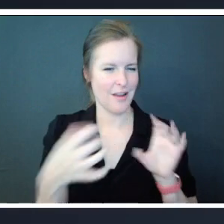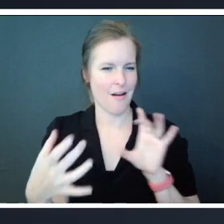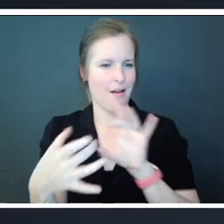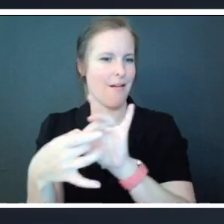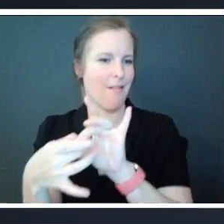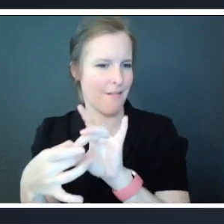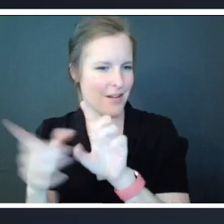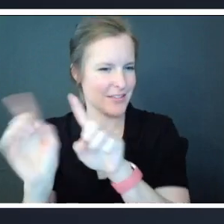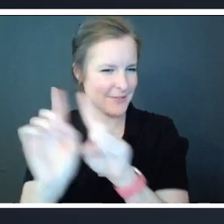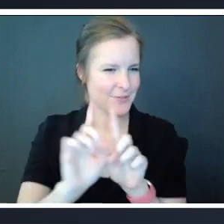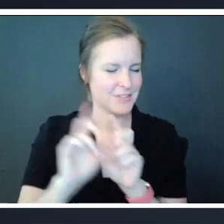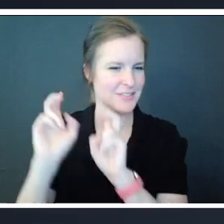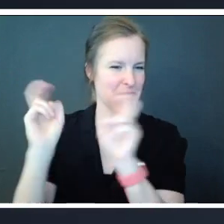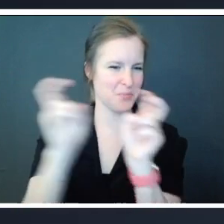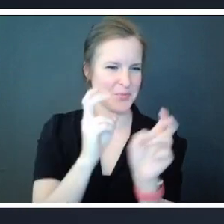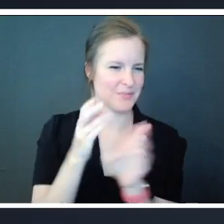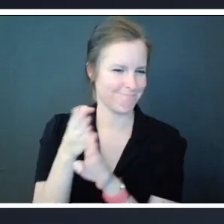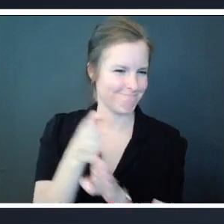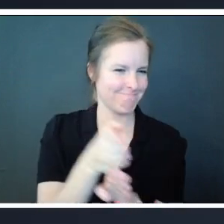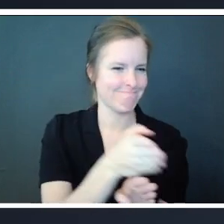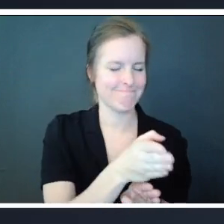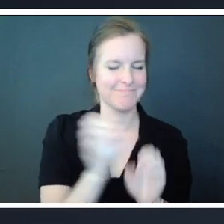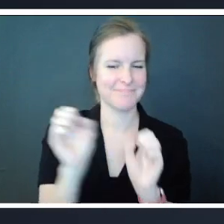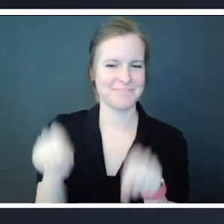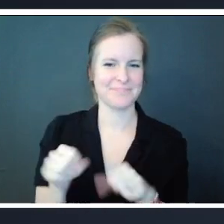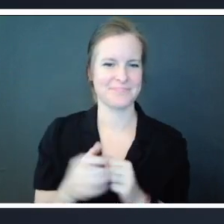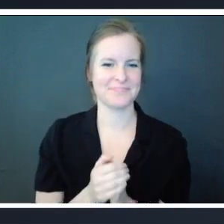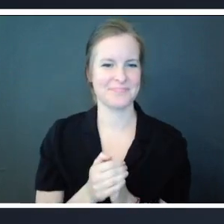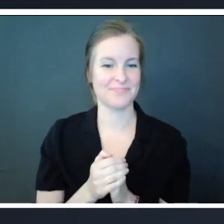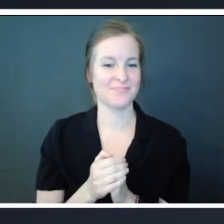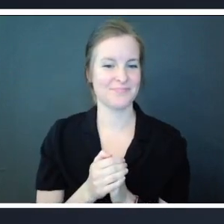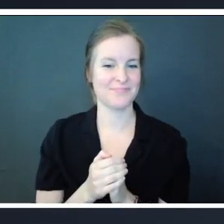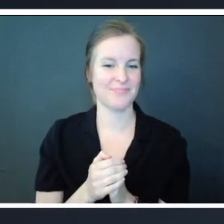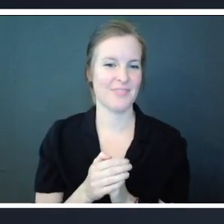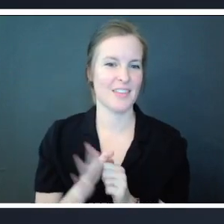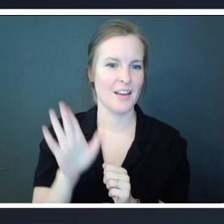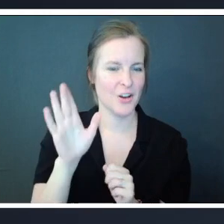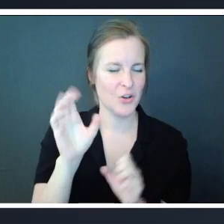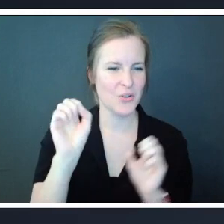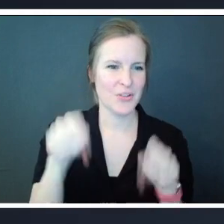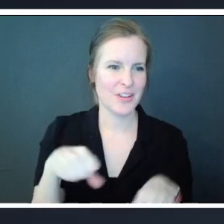sheets, but the students can keep them in their classroom, make a zoo folder, use this zoo map